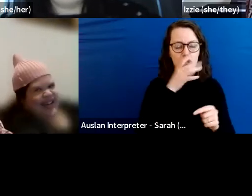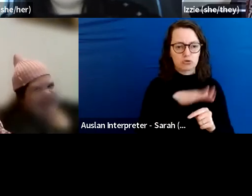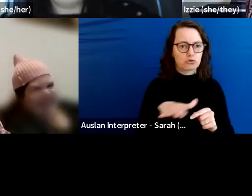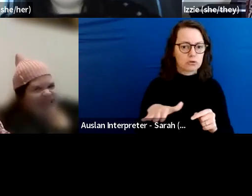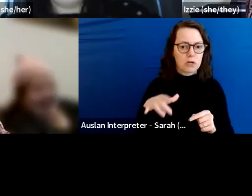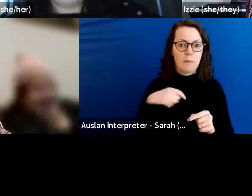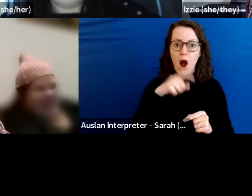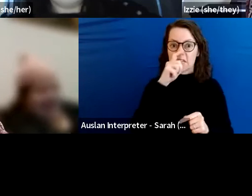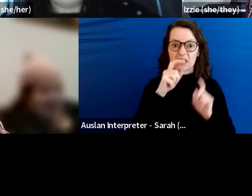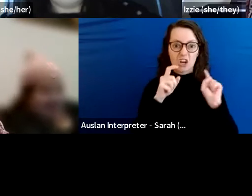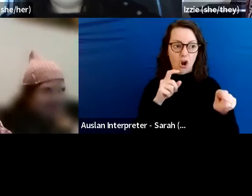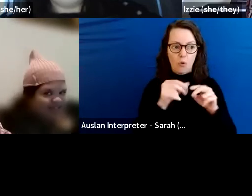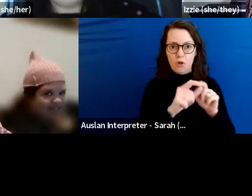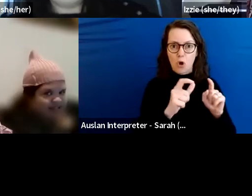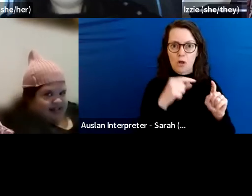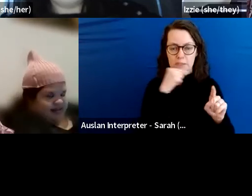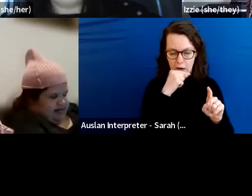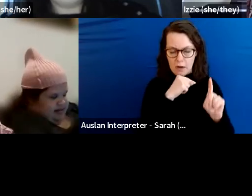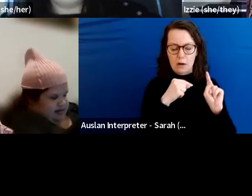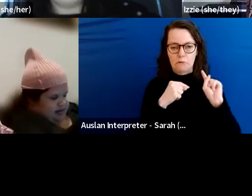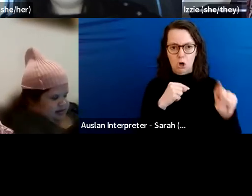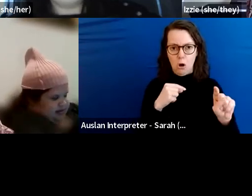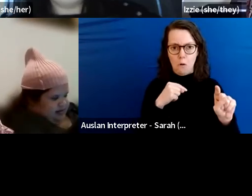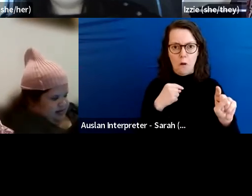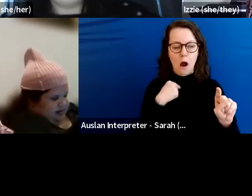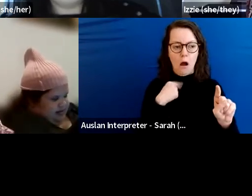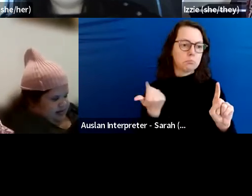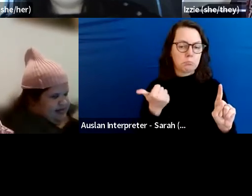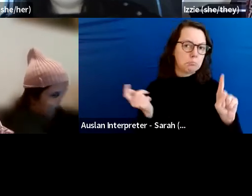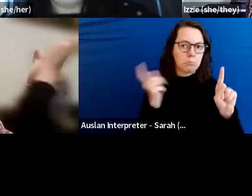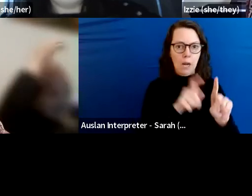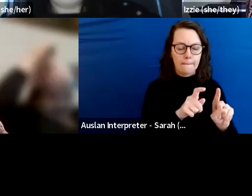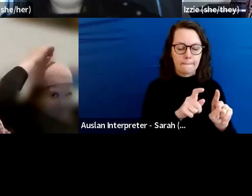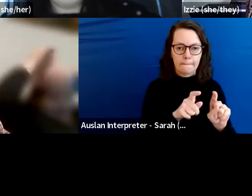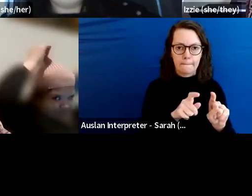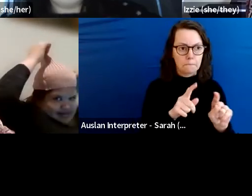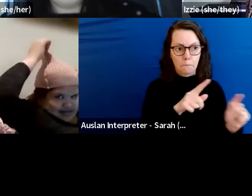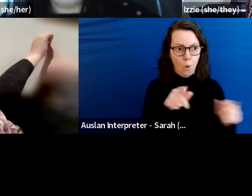I joined it because my sister was going there with her daughter her son.